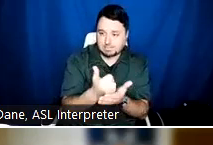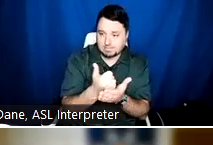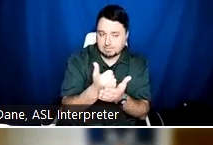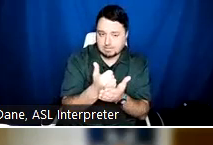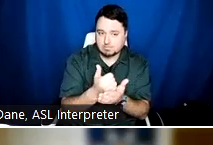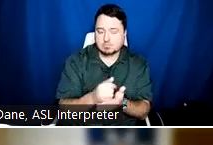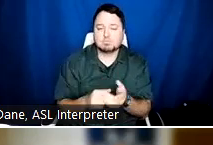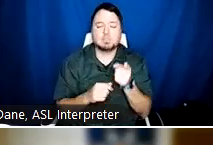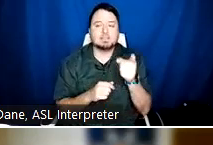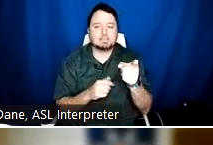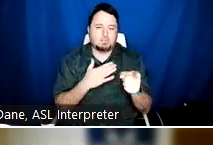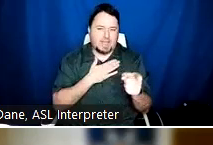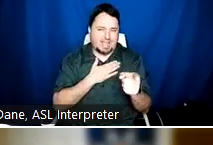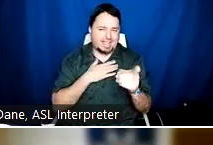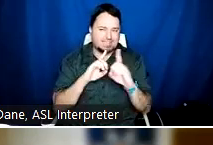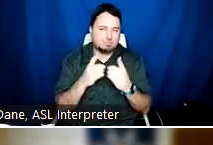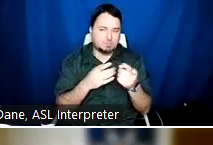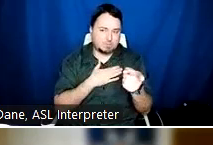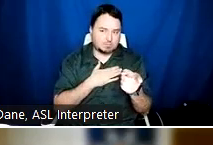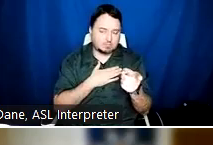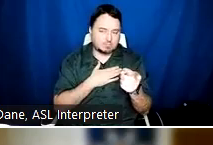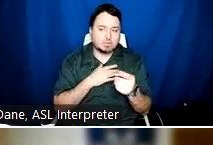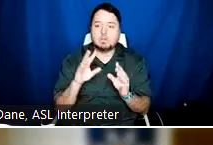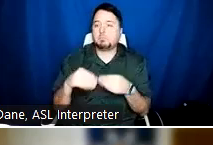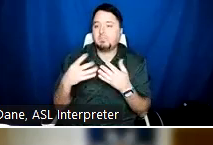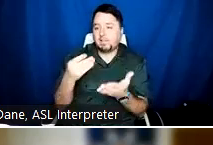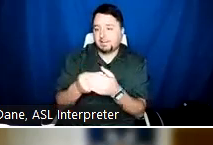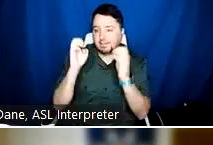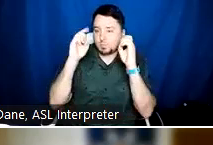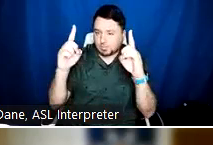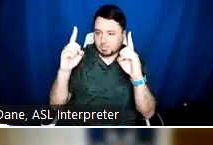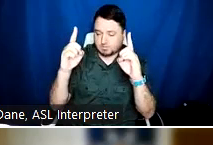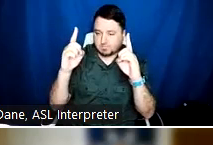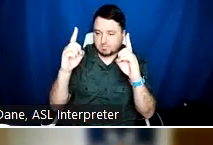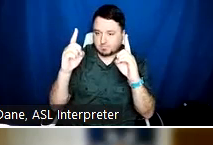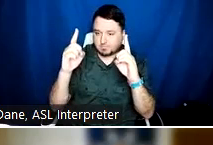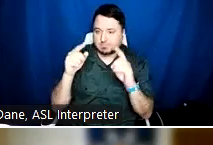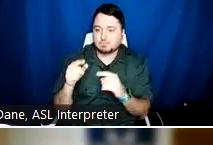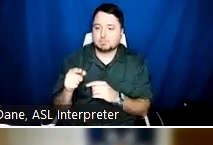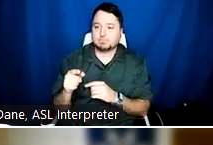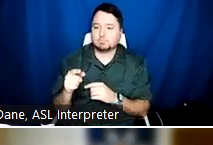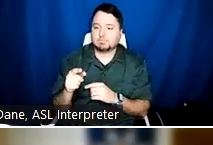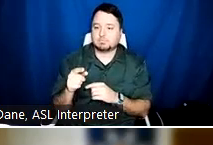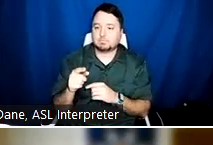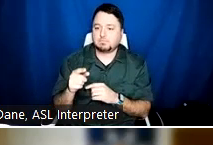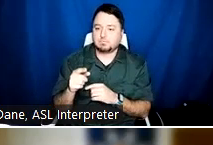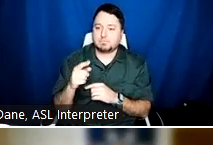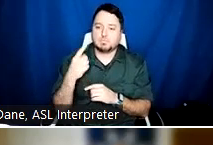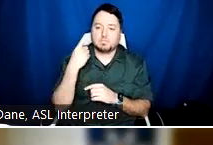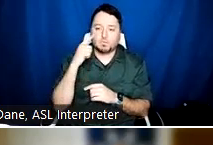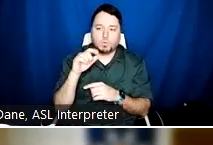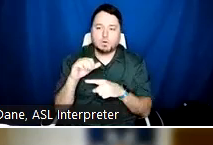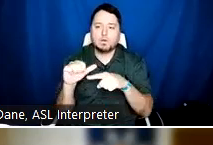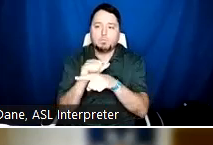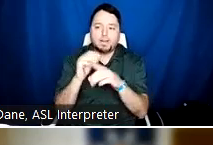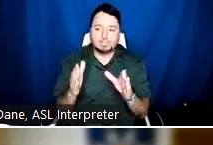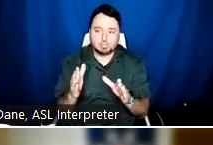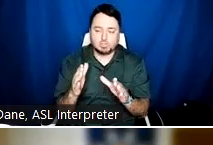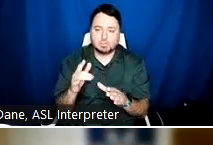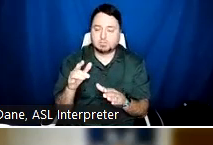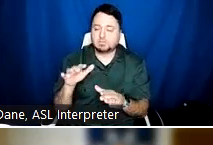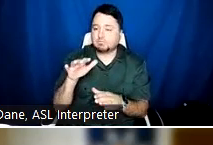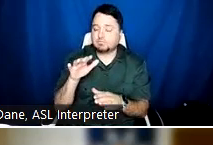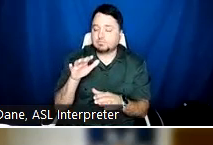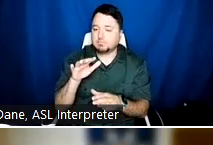this is my department where we provide financial education for practitioners across the nation.